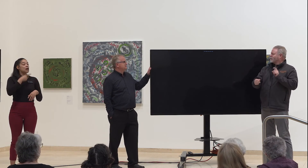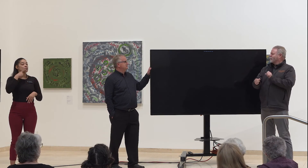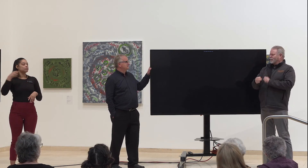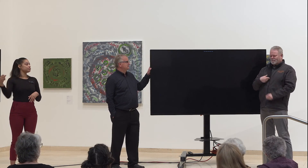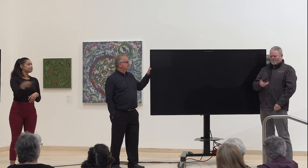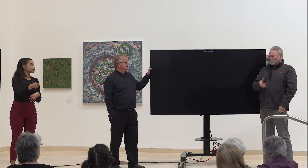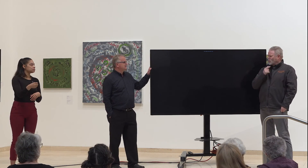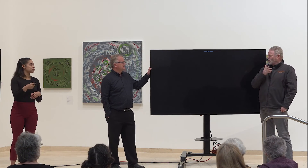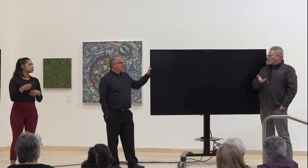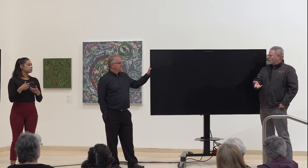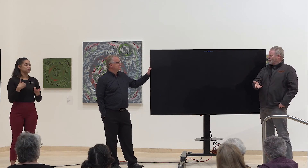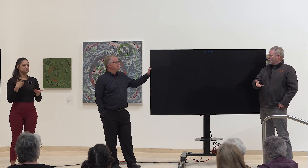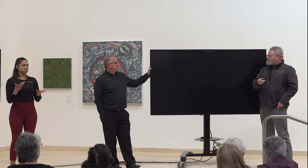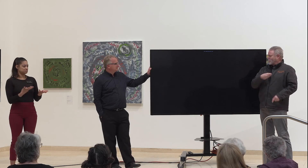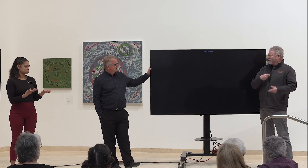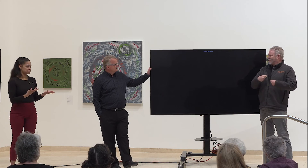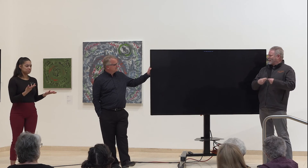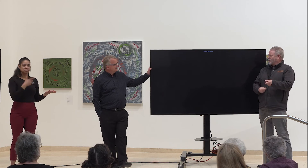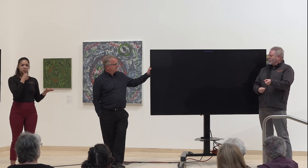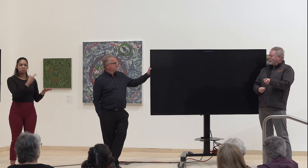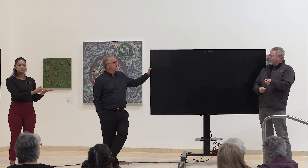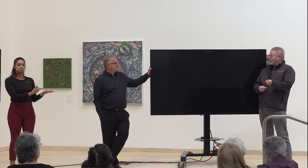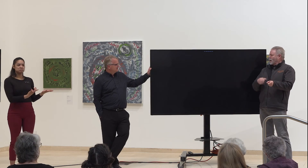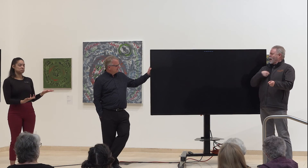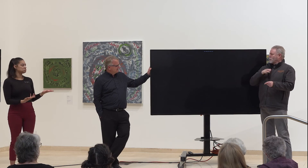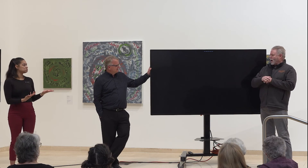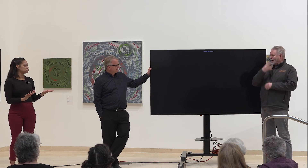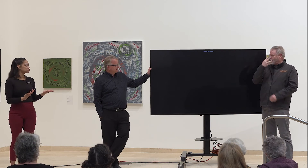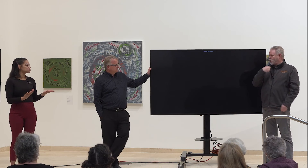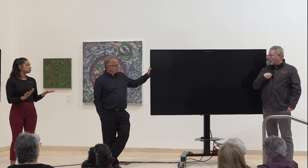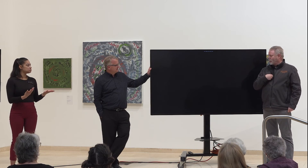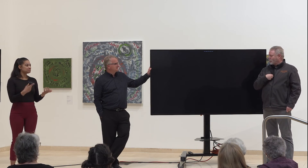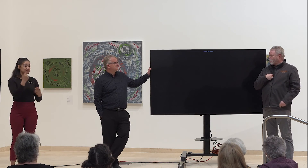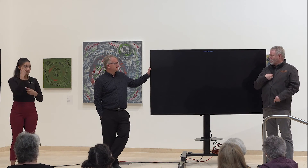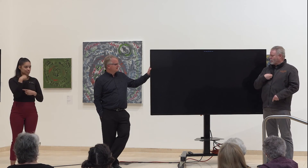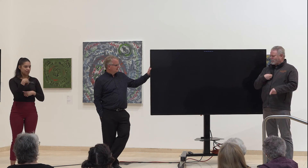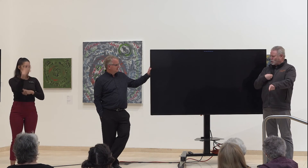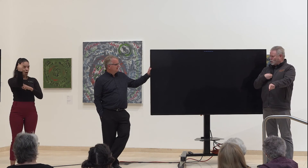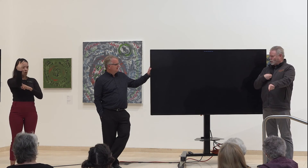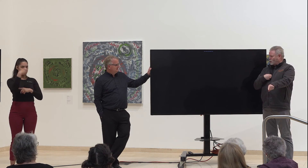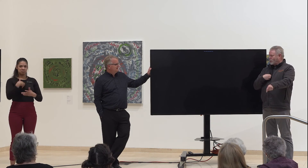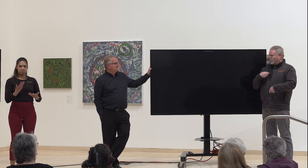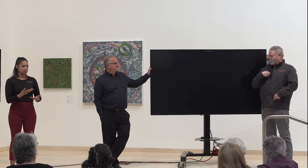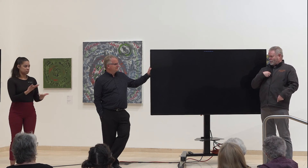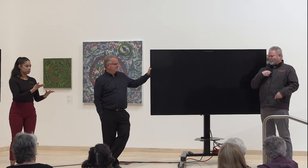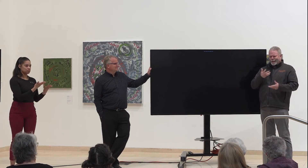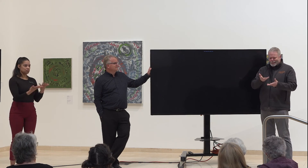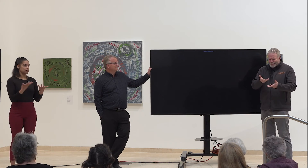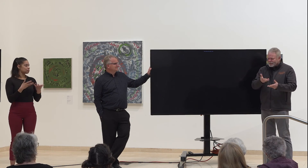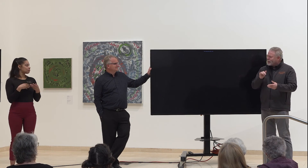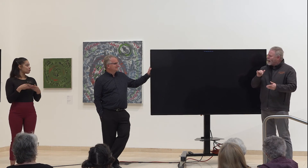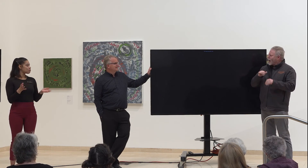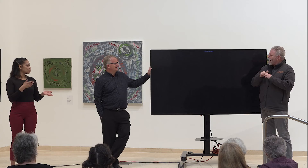and I'll have to work with a hearing interpreter that is assigned me. Now, I'm the one on camera. It's not the hearing interpreter, but the hearing interpreter